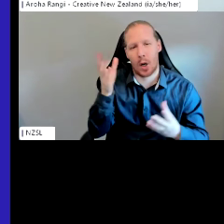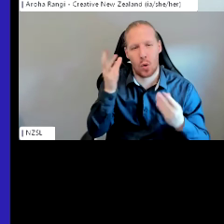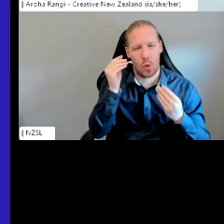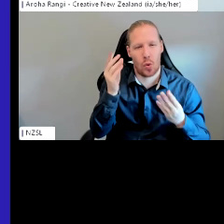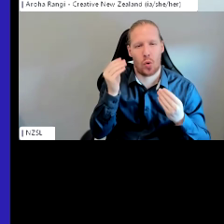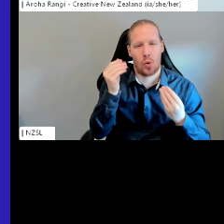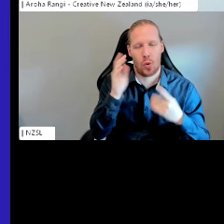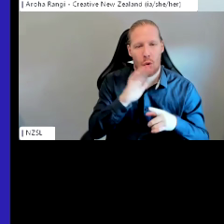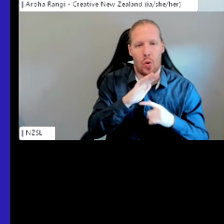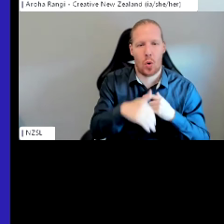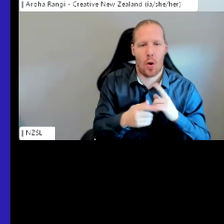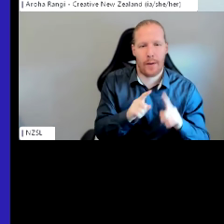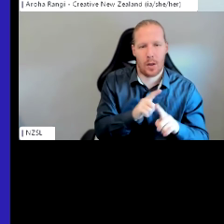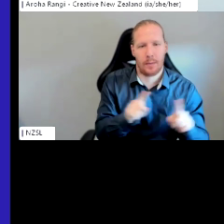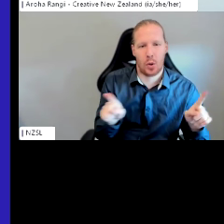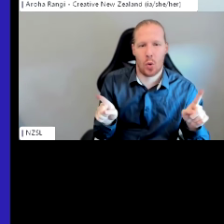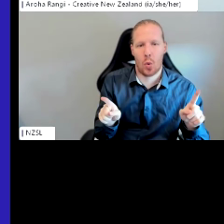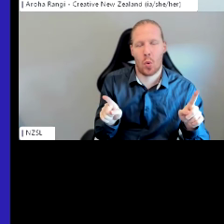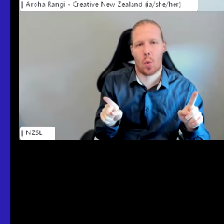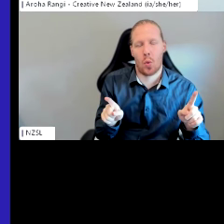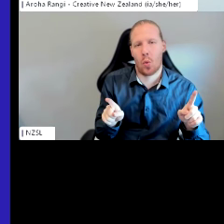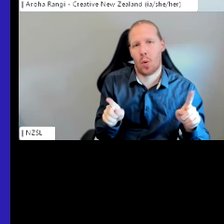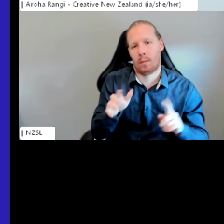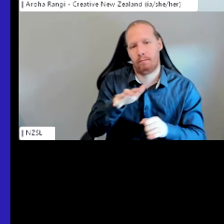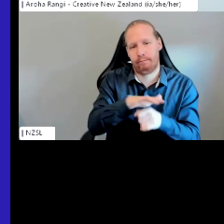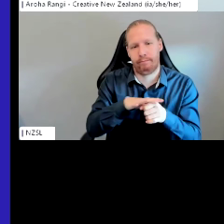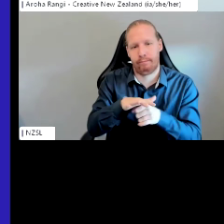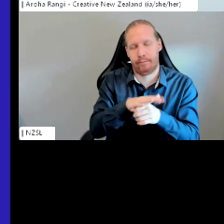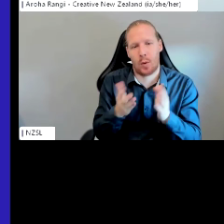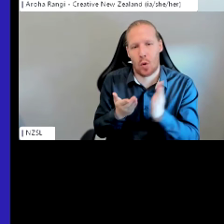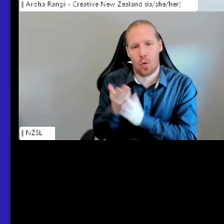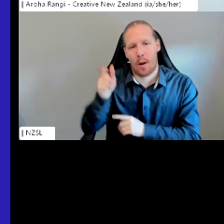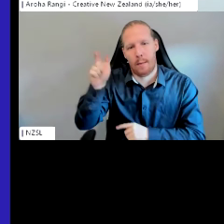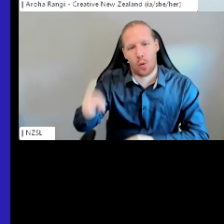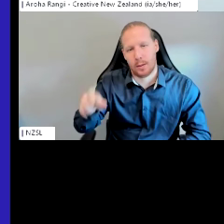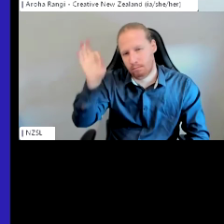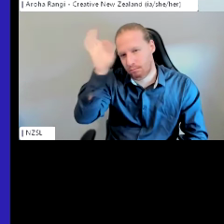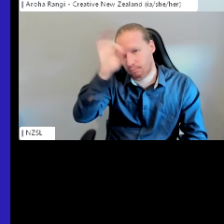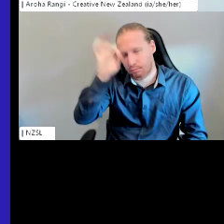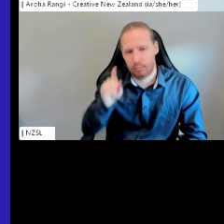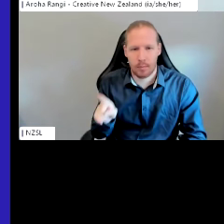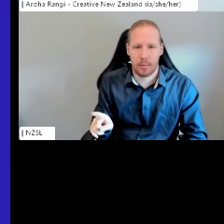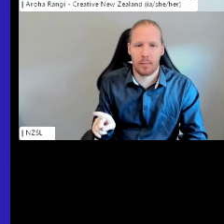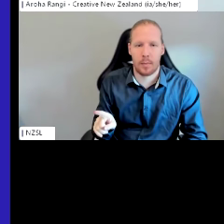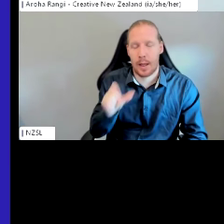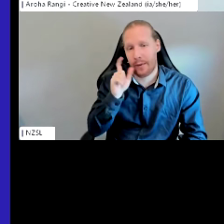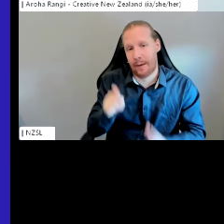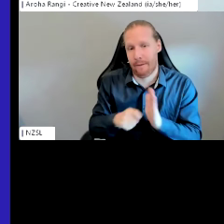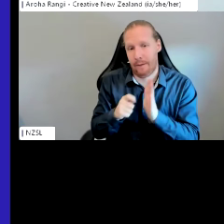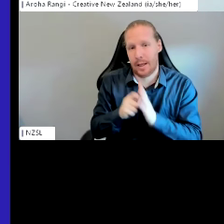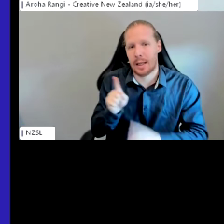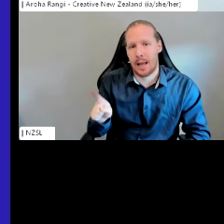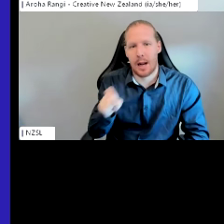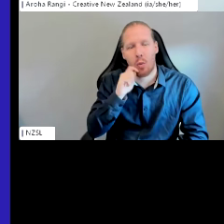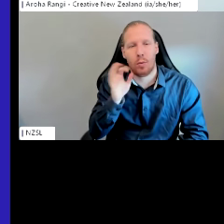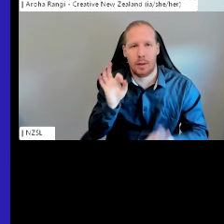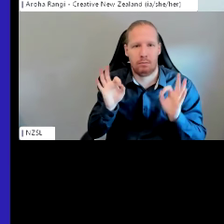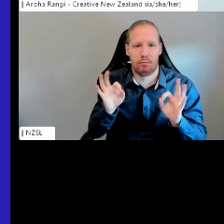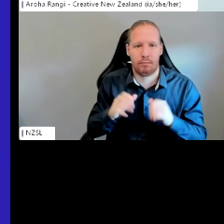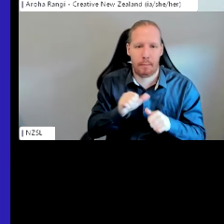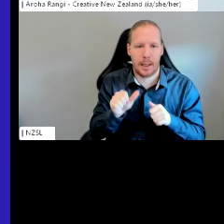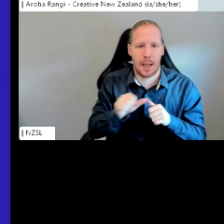unfamiliar novice and if you can fix that then you know you'll do a lot better. Angie um a question